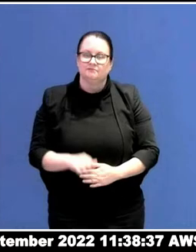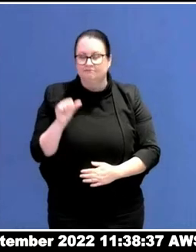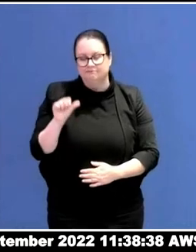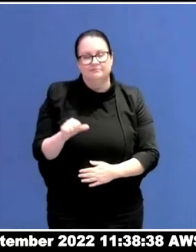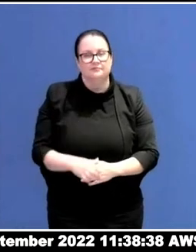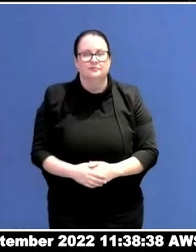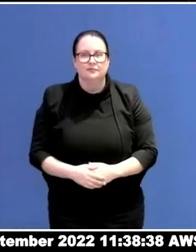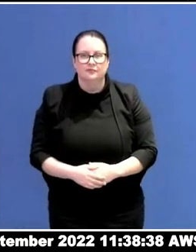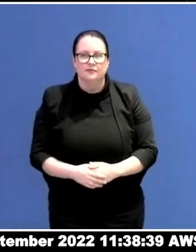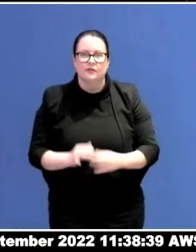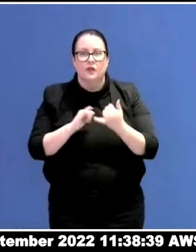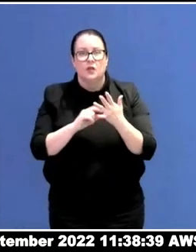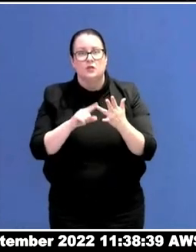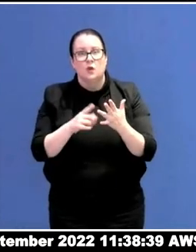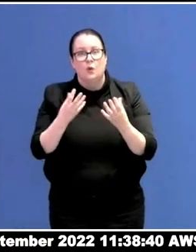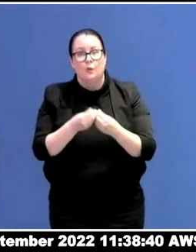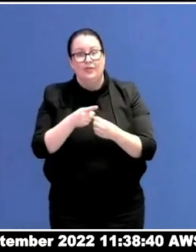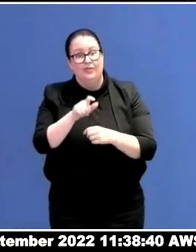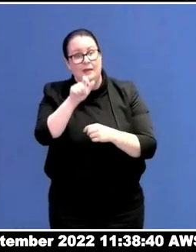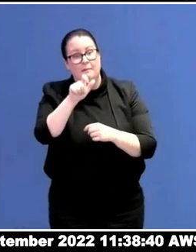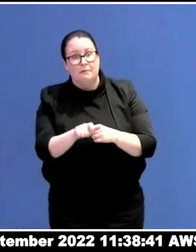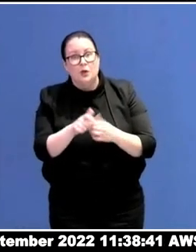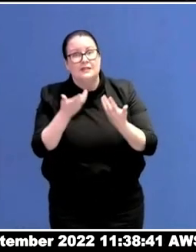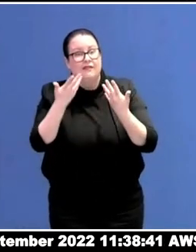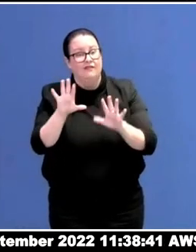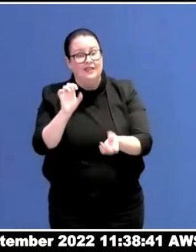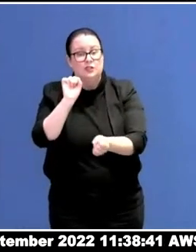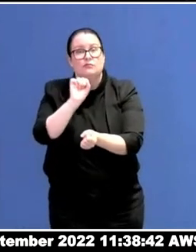That's correct. So, in terms of that assertive outreach, so whilst some services,